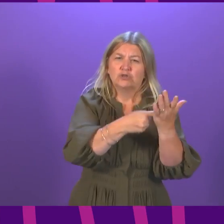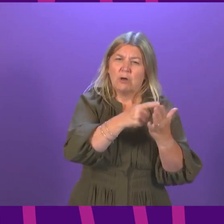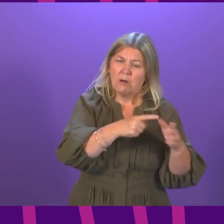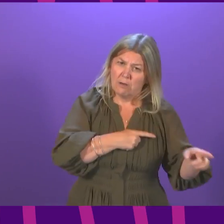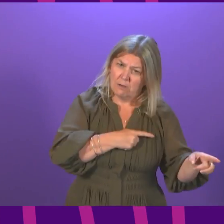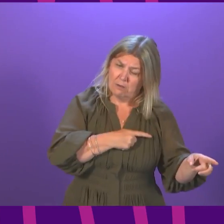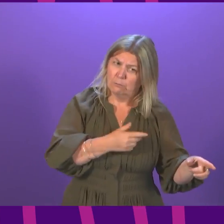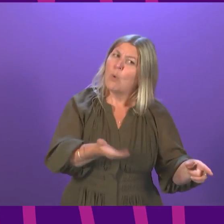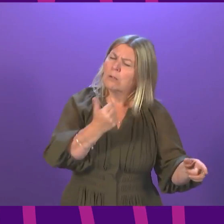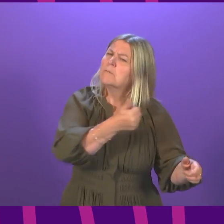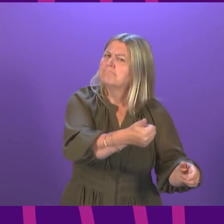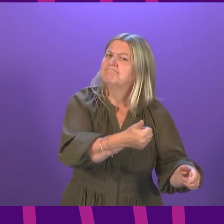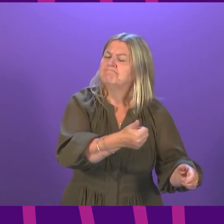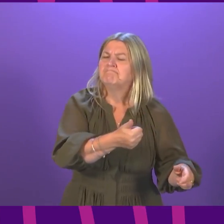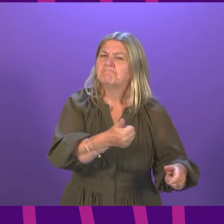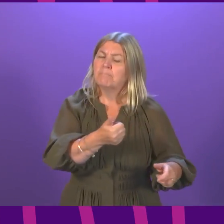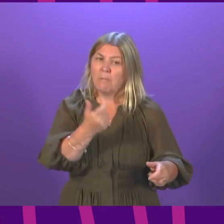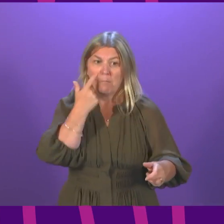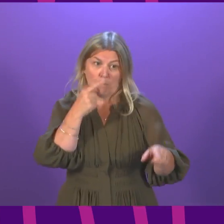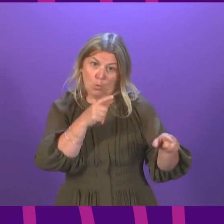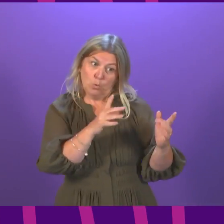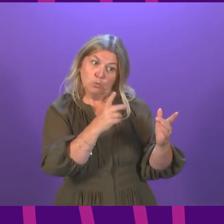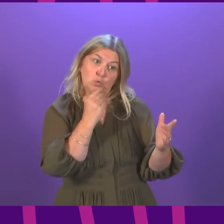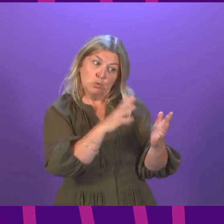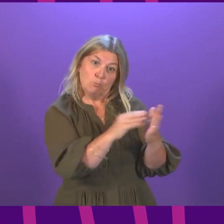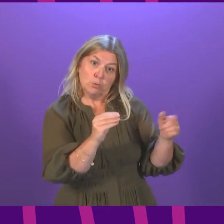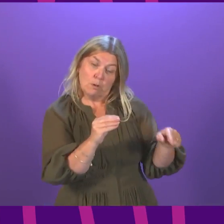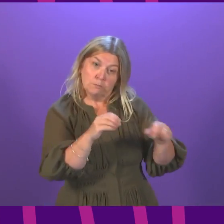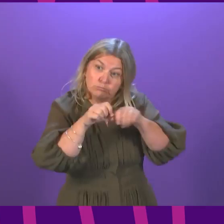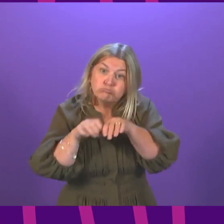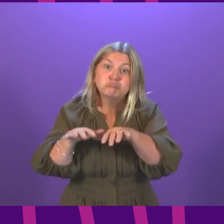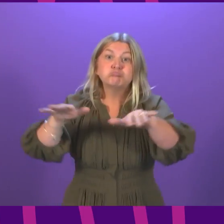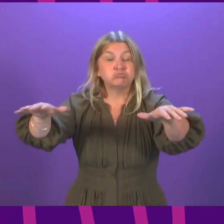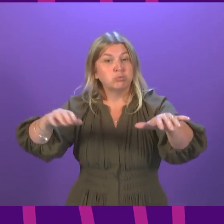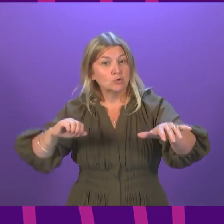that could be rolled out across Scotland to support families, especially women? Will she